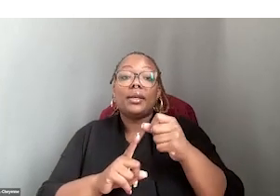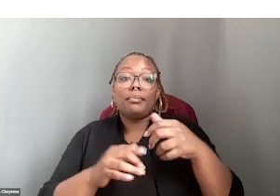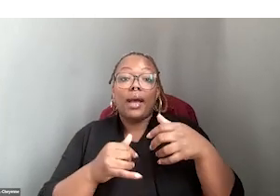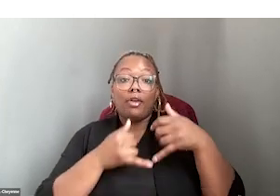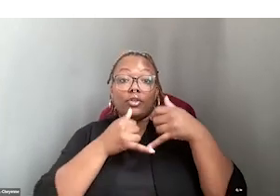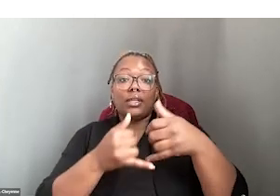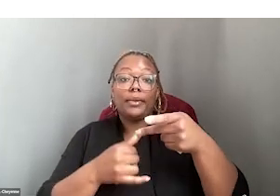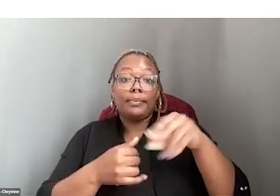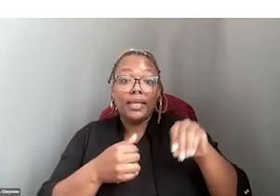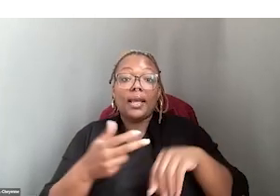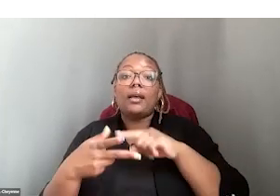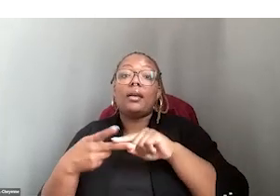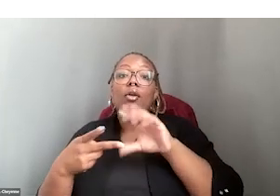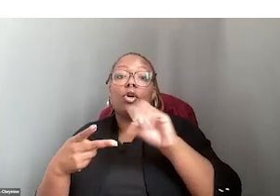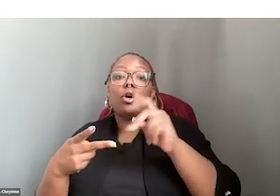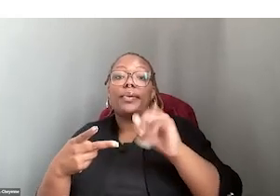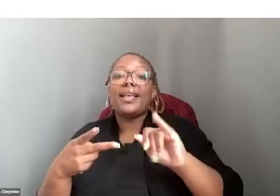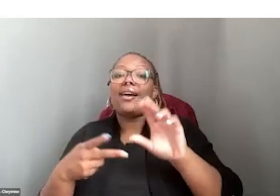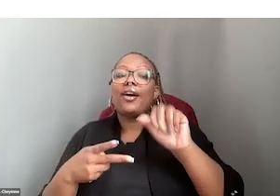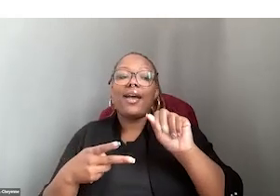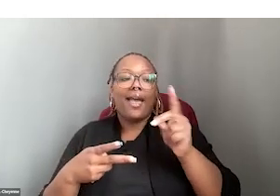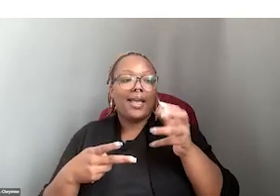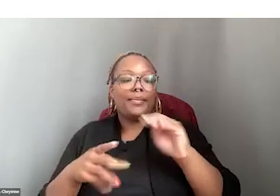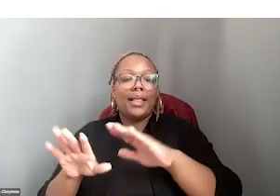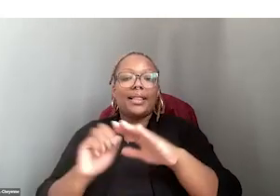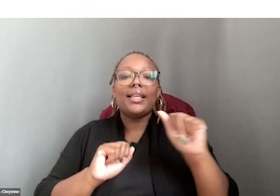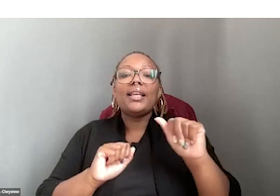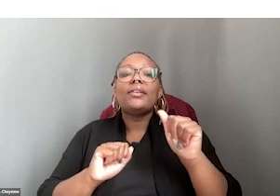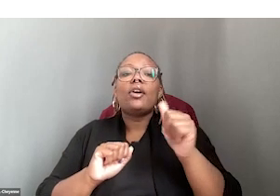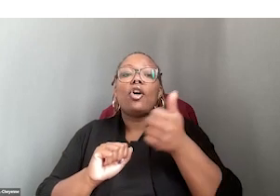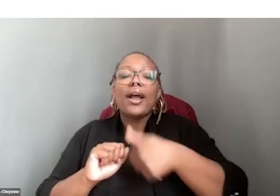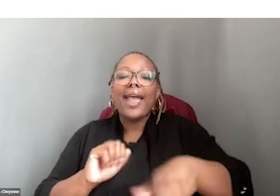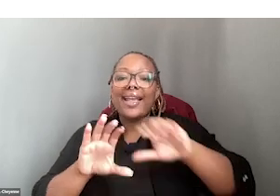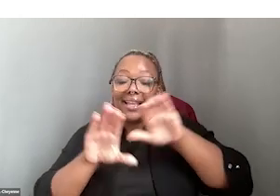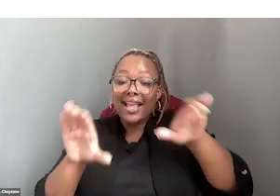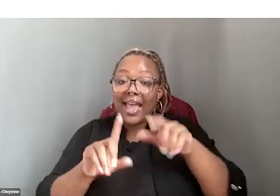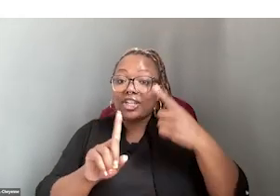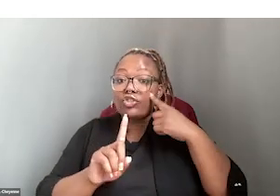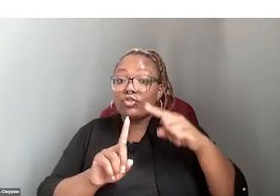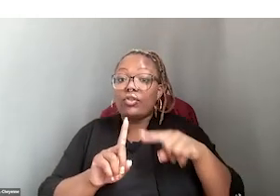or the imposition of any administrative action on the PI, or any co-PI by the awardee relating